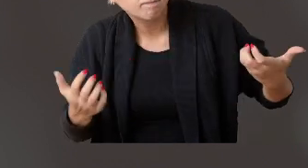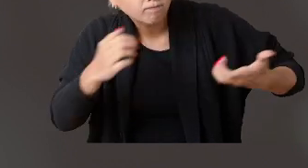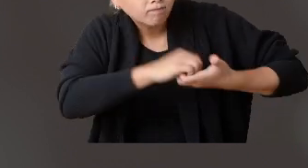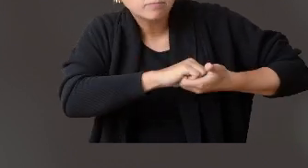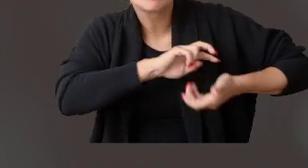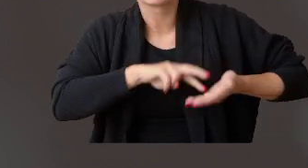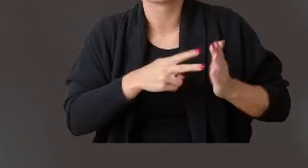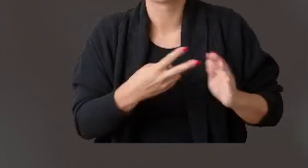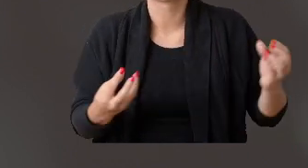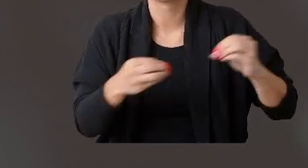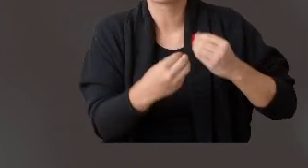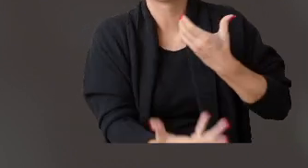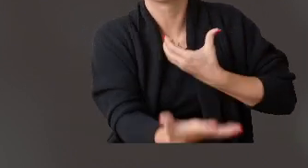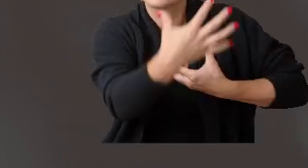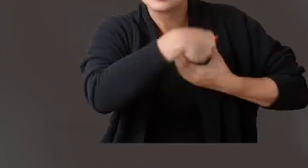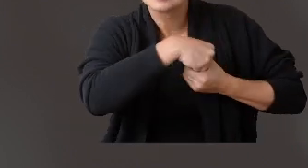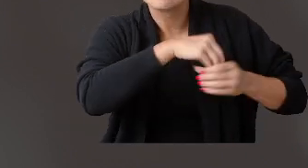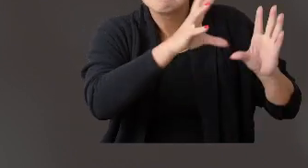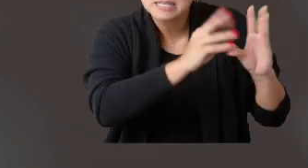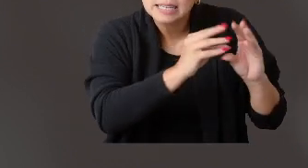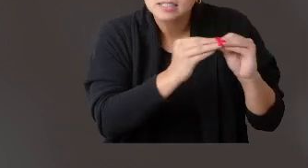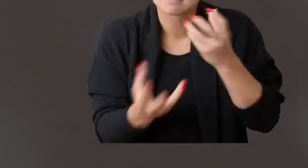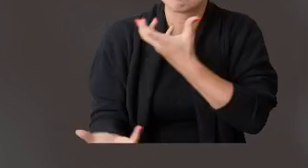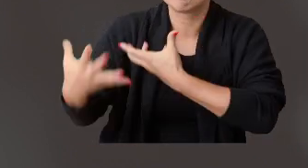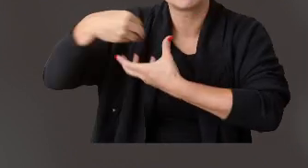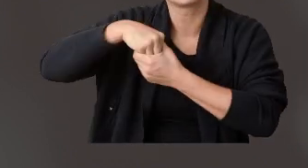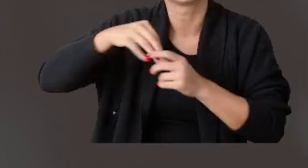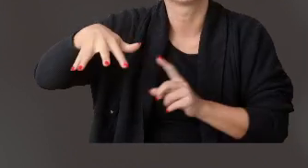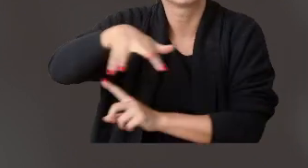to have inclusive meetings and environments that work for everyone.